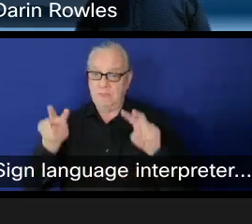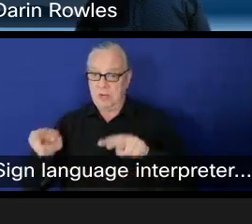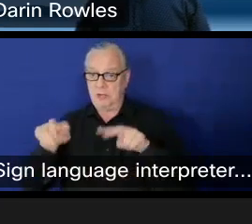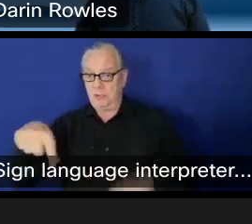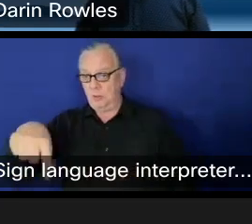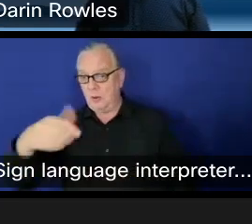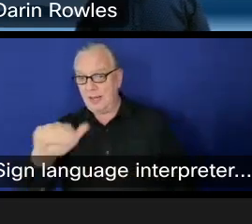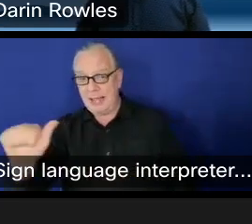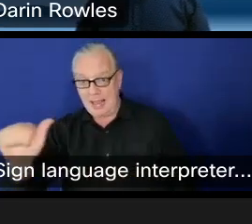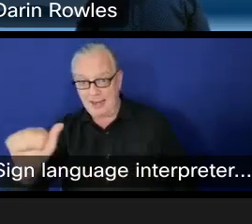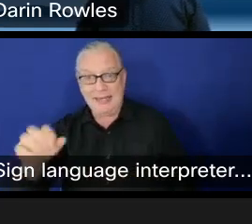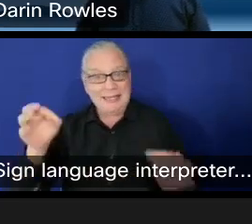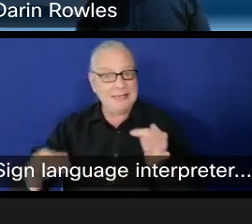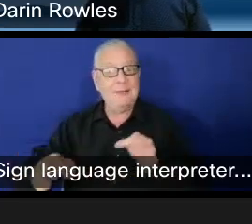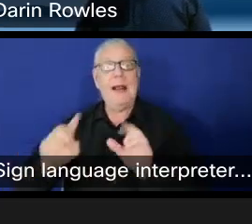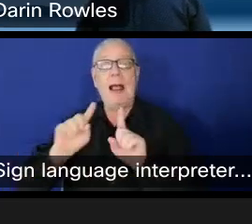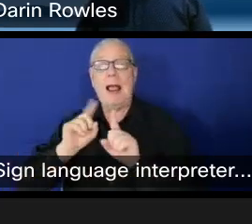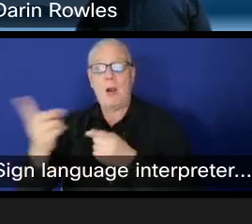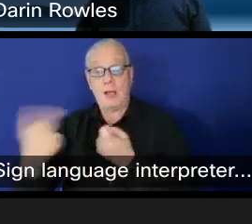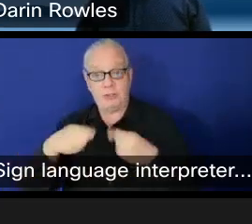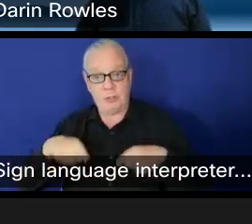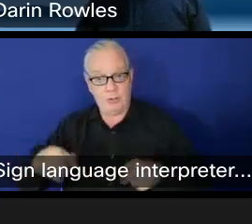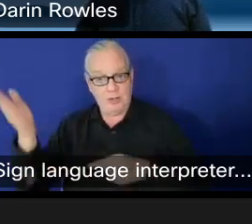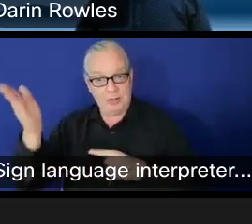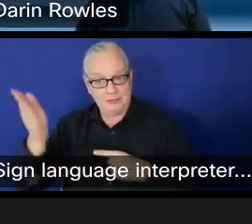answered during the presentation will be saved for the specific